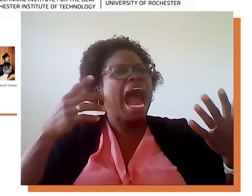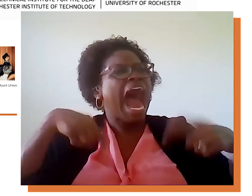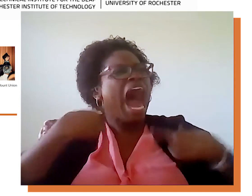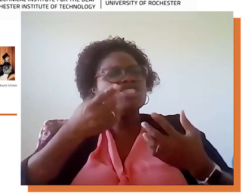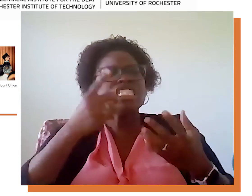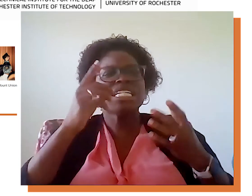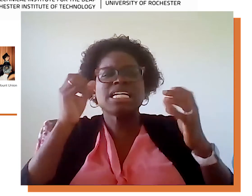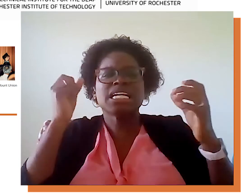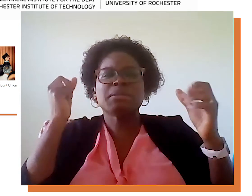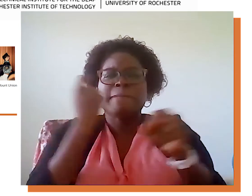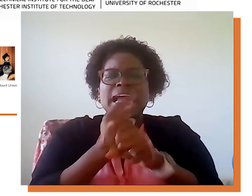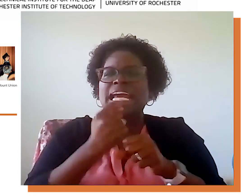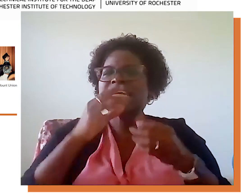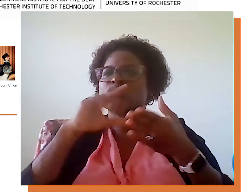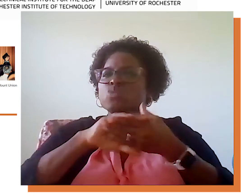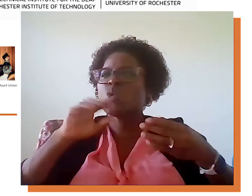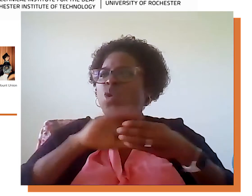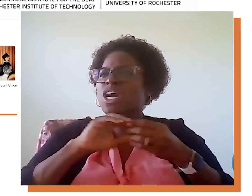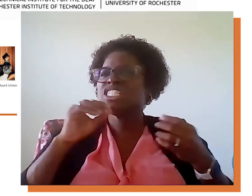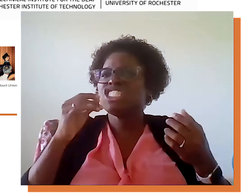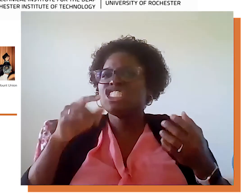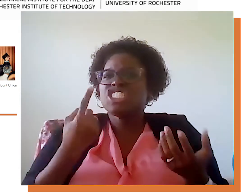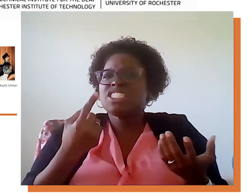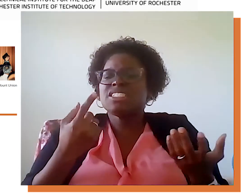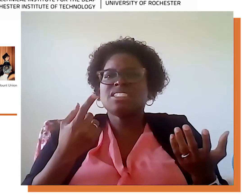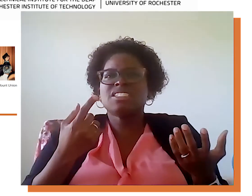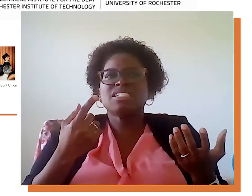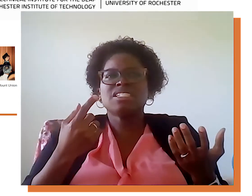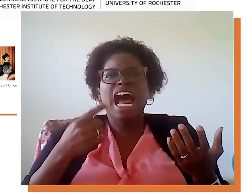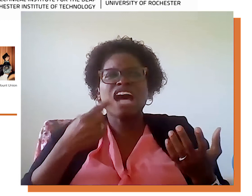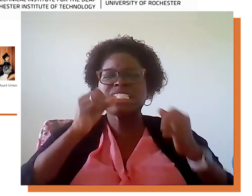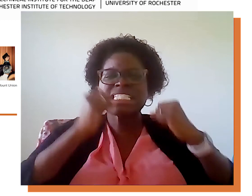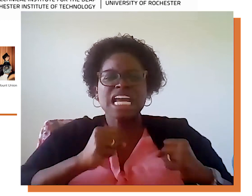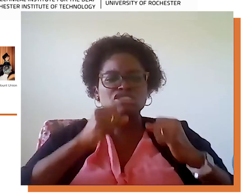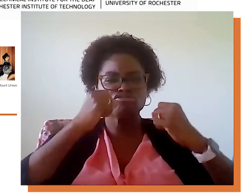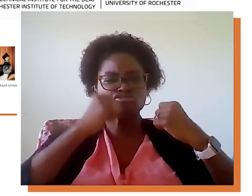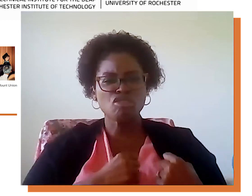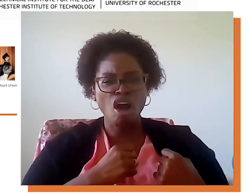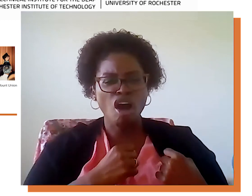She was present for those things, and she has persevered, and she's been successful.